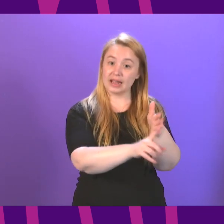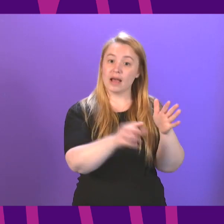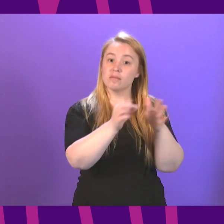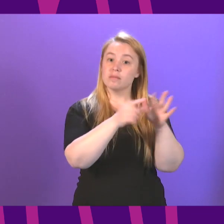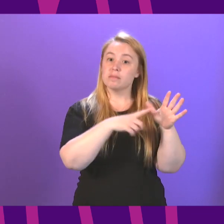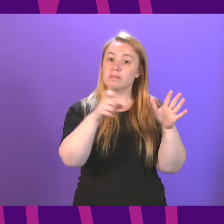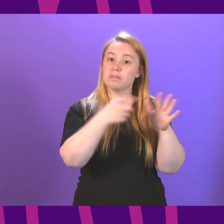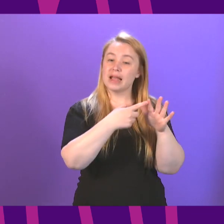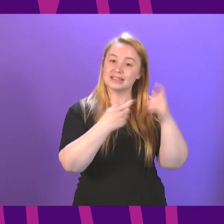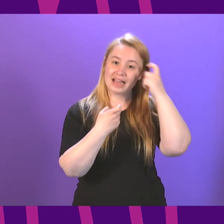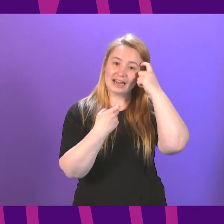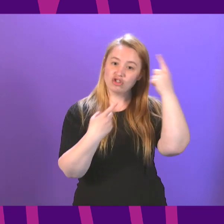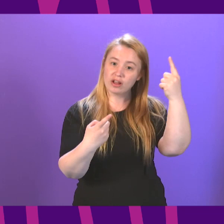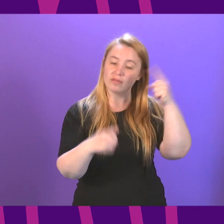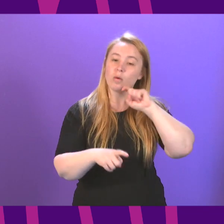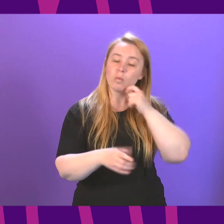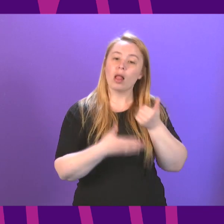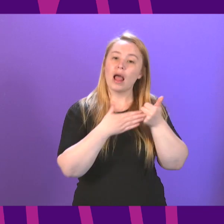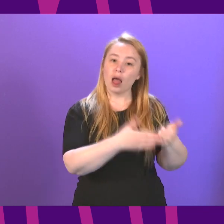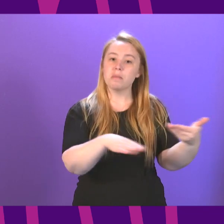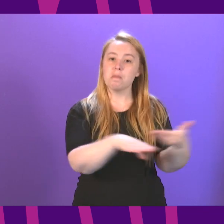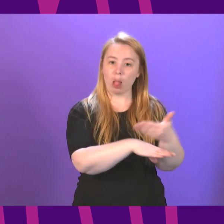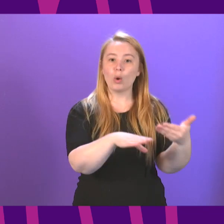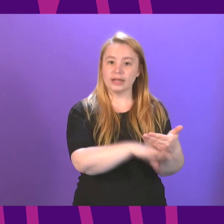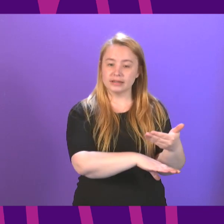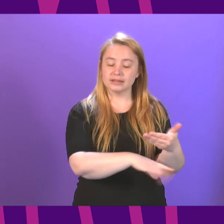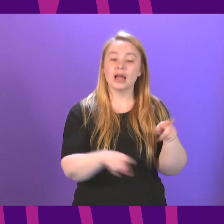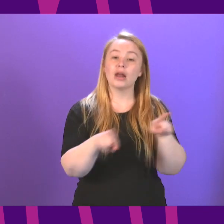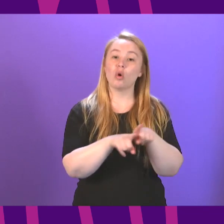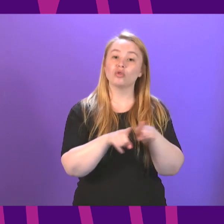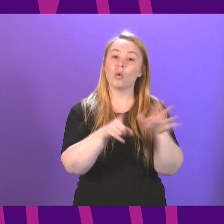used to help employees who are affected. We will, of course, also engage with Aberdeen City Council.